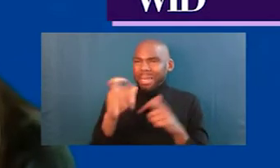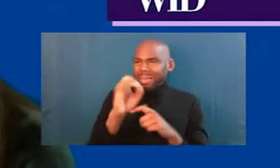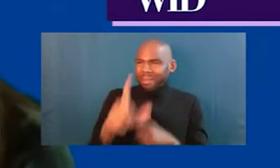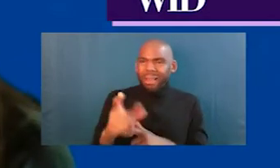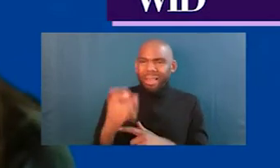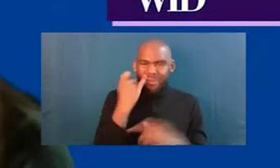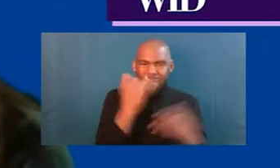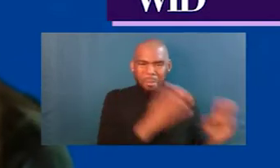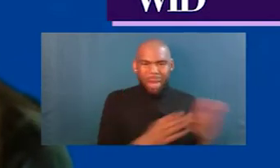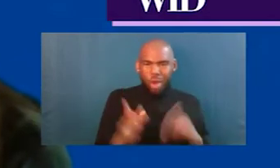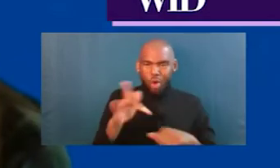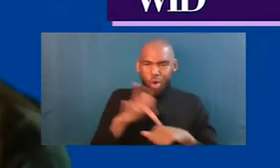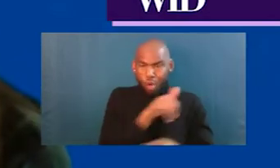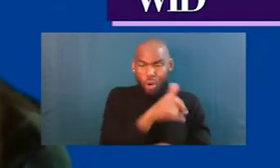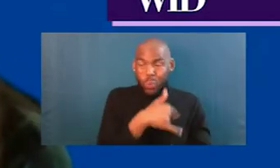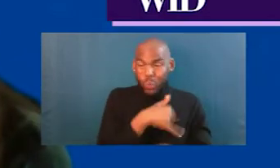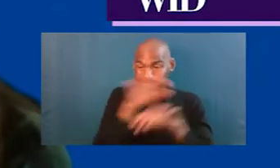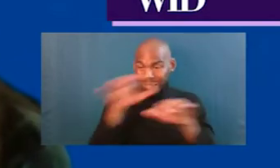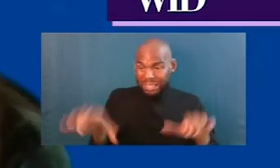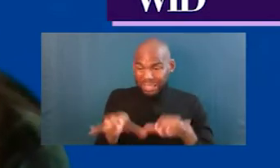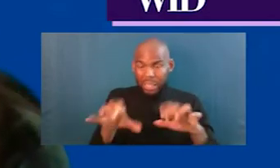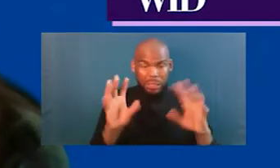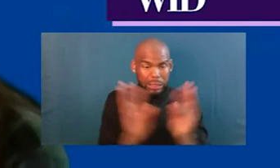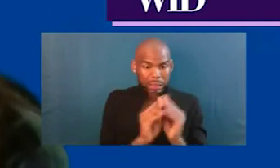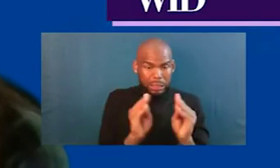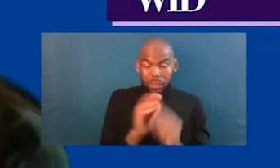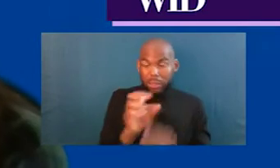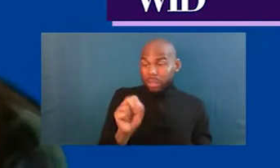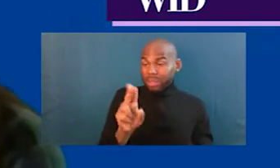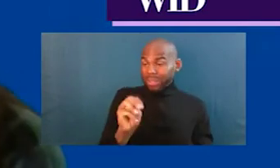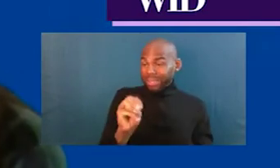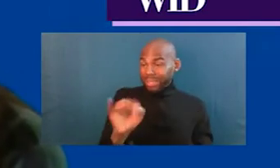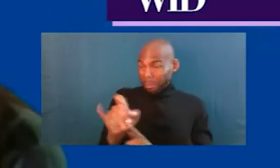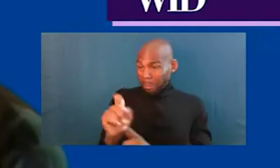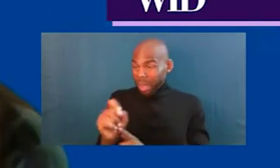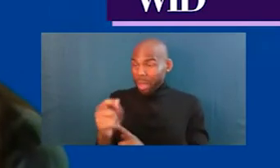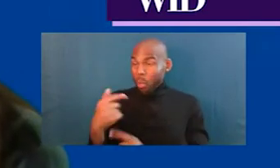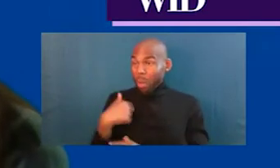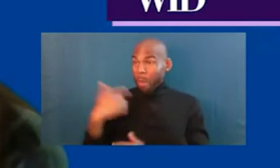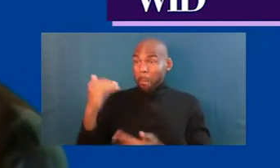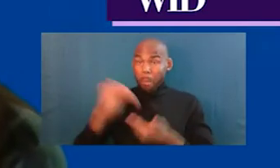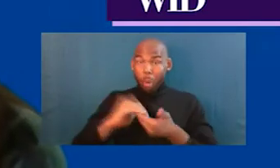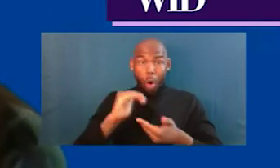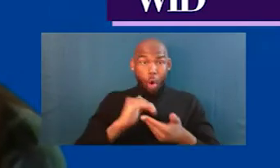summits so we invited partners to tell us what they need instead of us just guessing